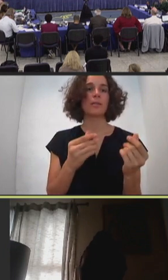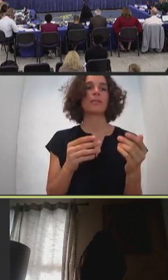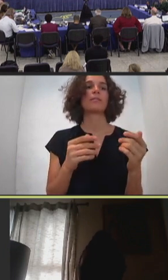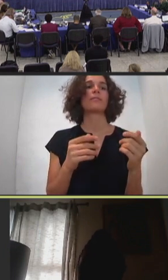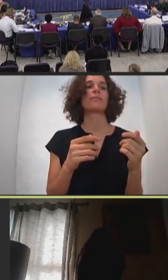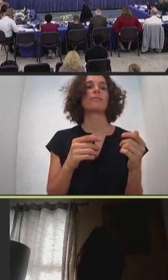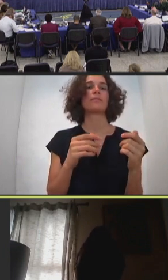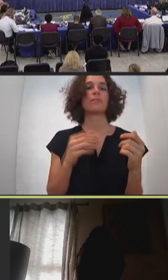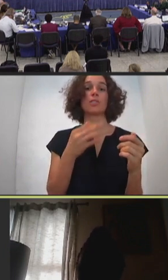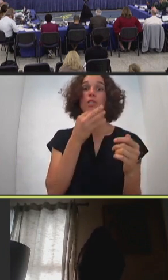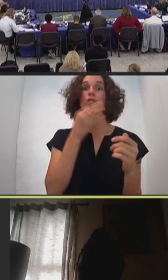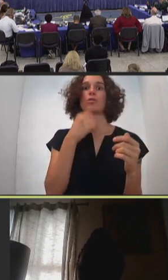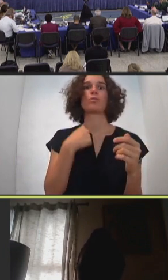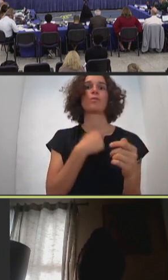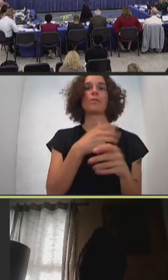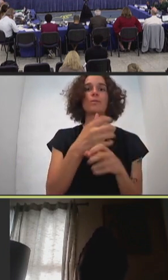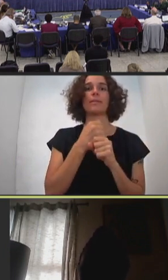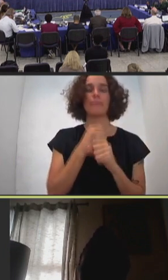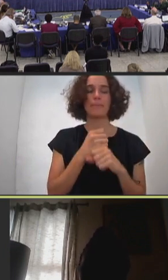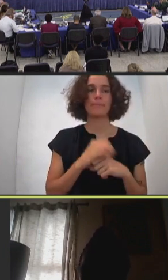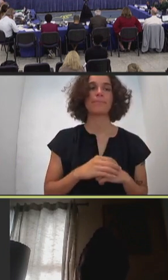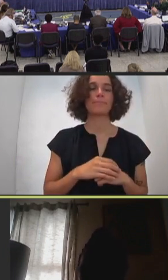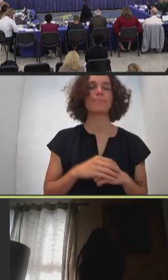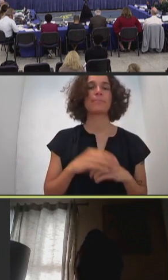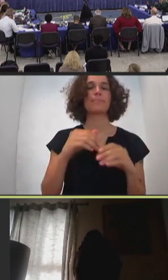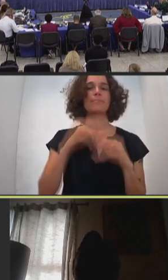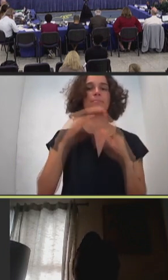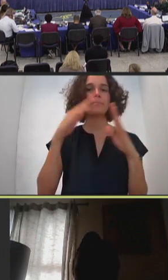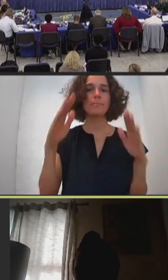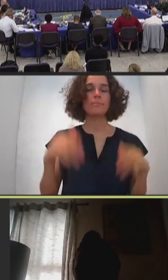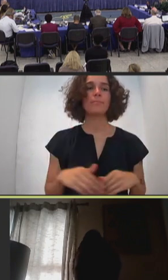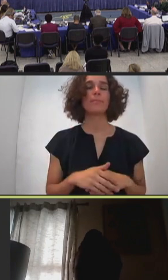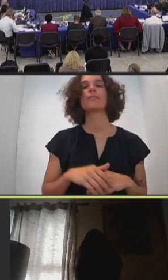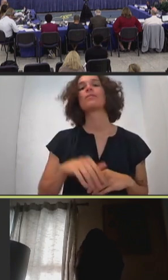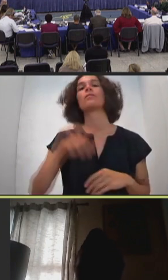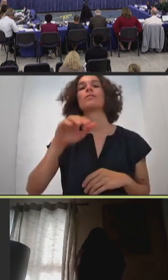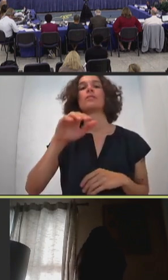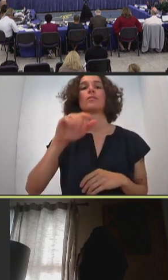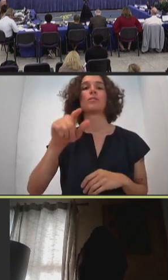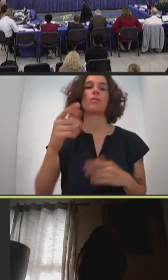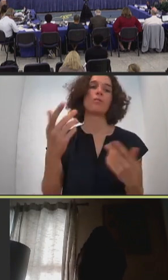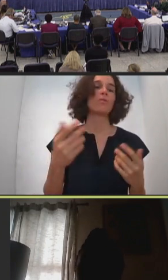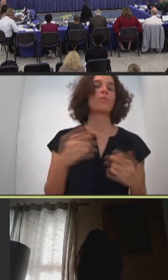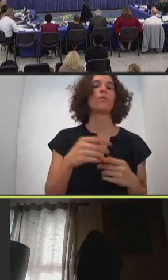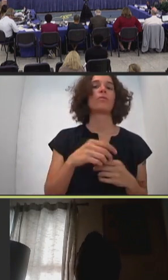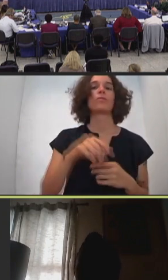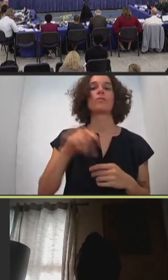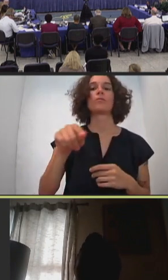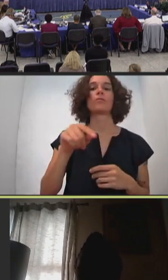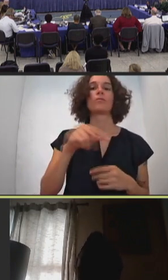as we receive them in the shelter. So, colds, stomach problems, rash, wounds,